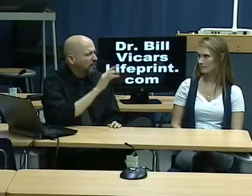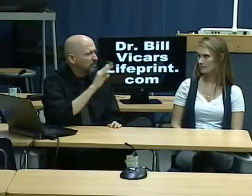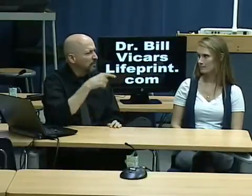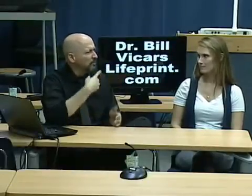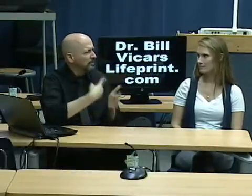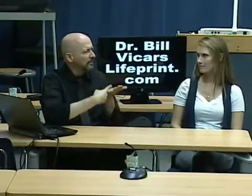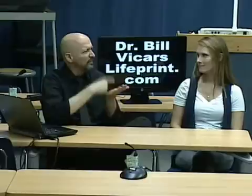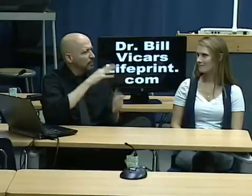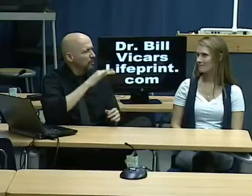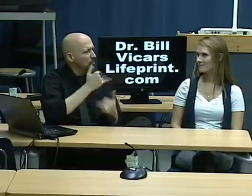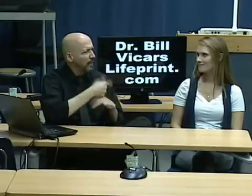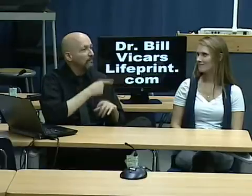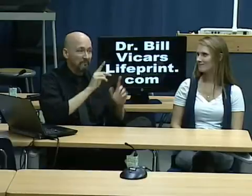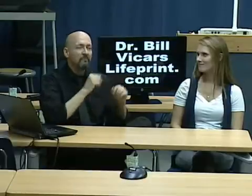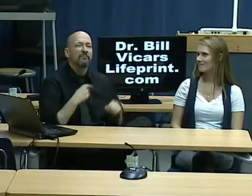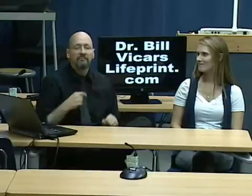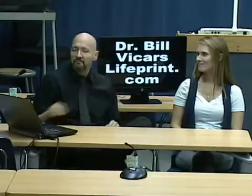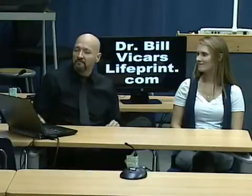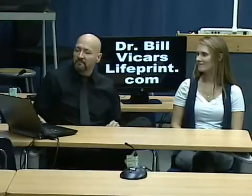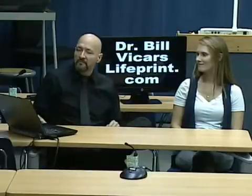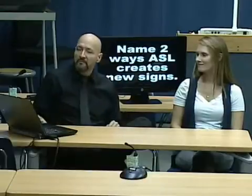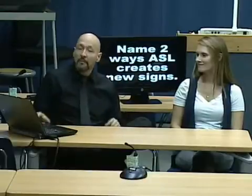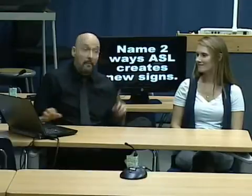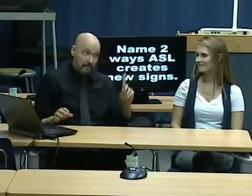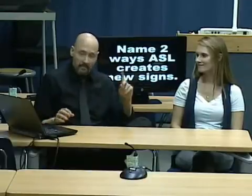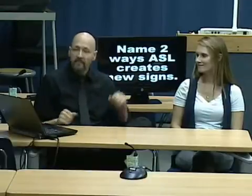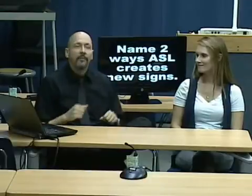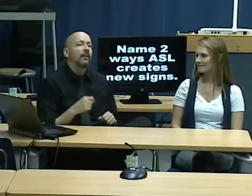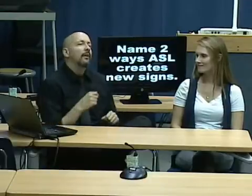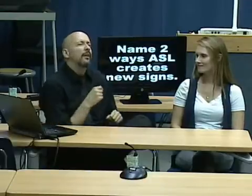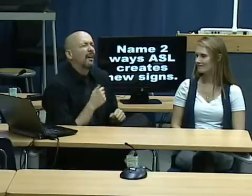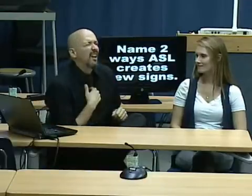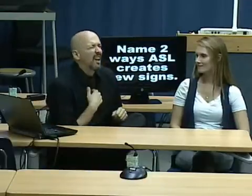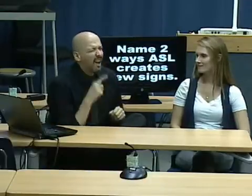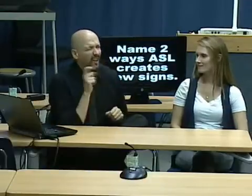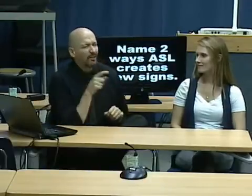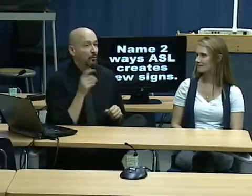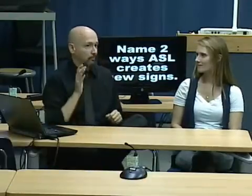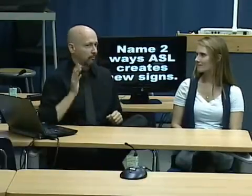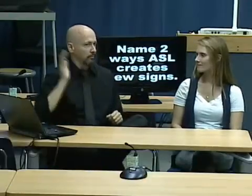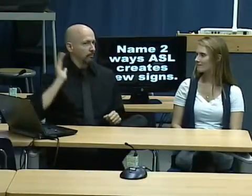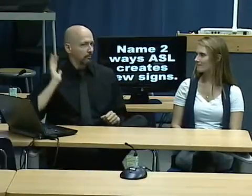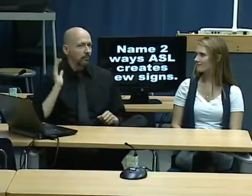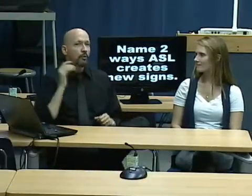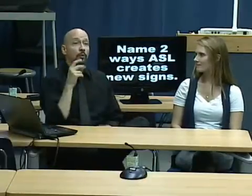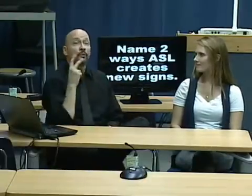We discussed fingerspelling the other day, right? Yeah? OK. I asked you a while back,